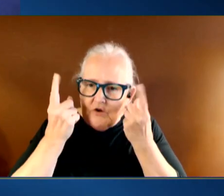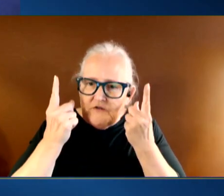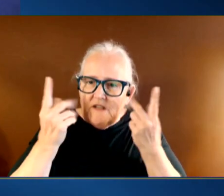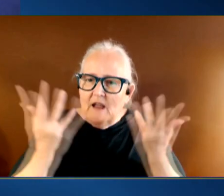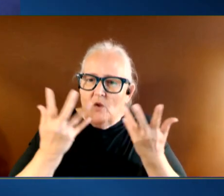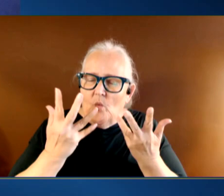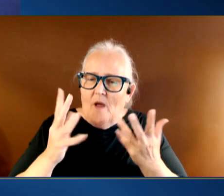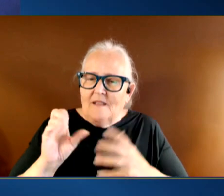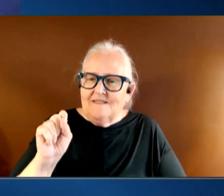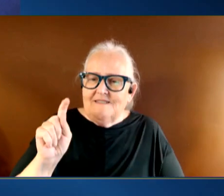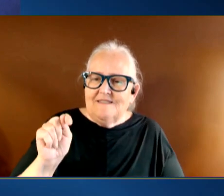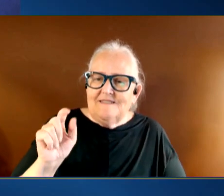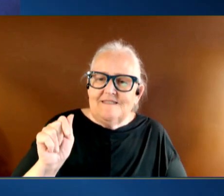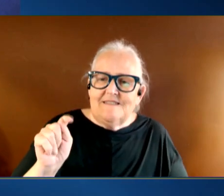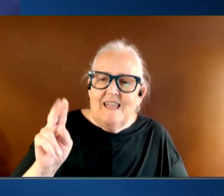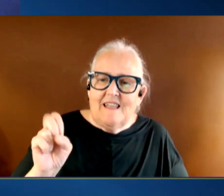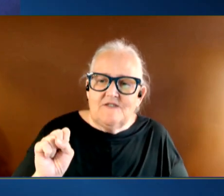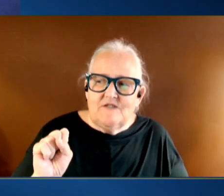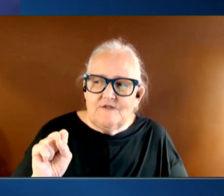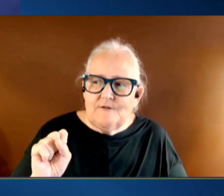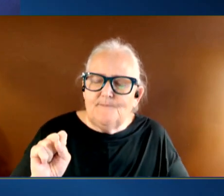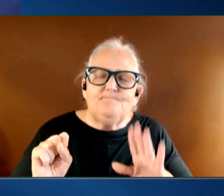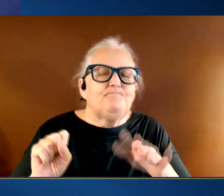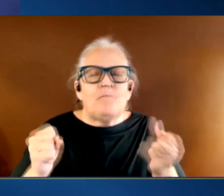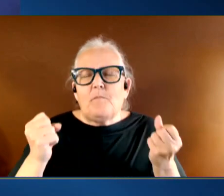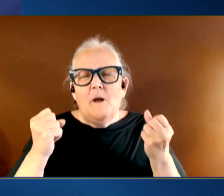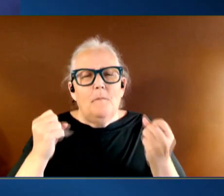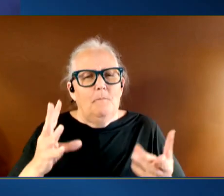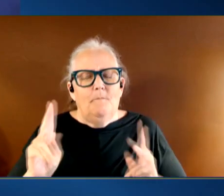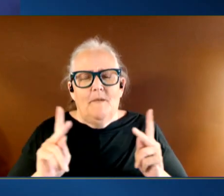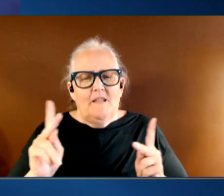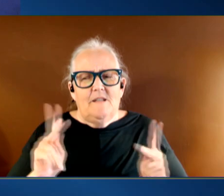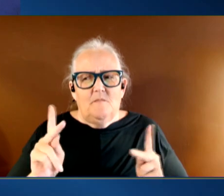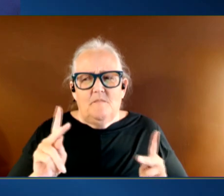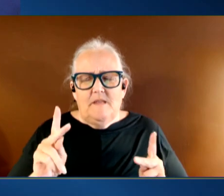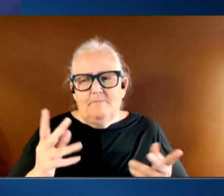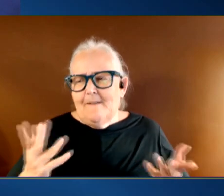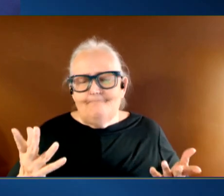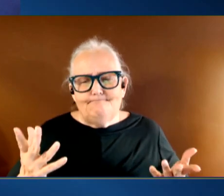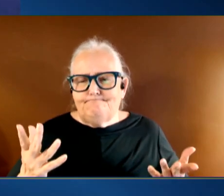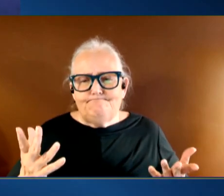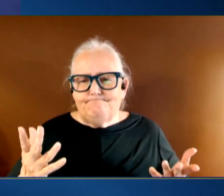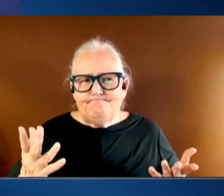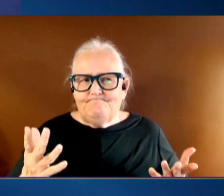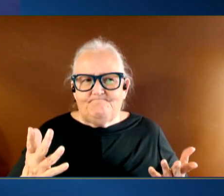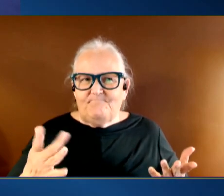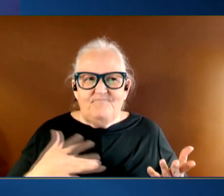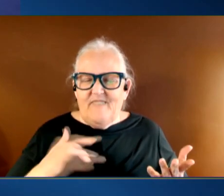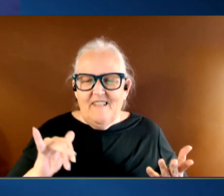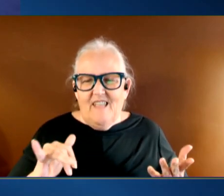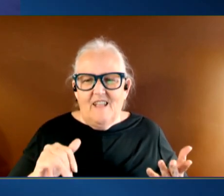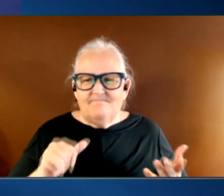is not something that a lot of people -- I don't feel like, a lot of people -- I mean,